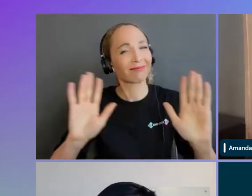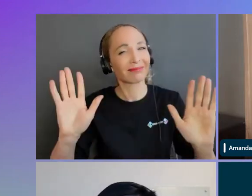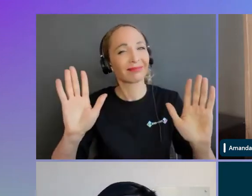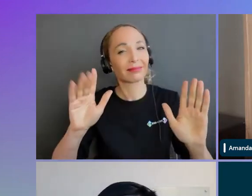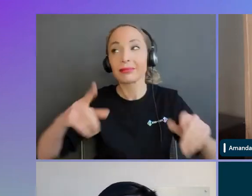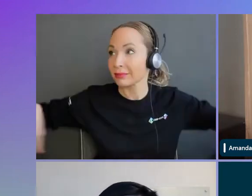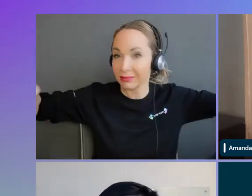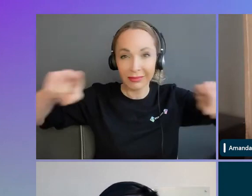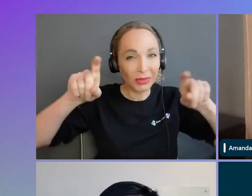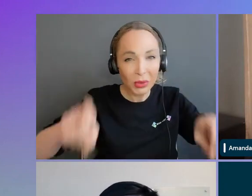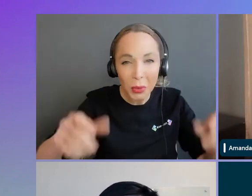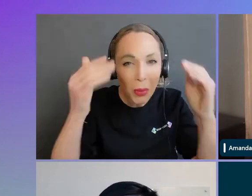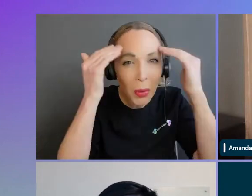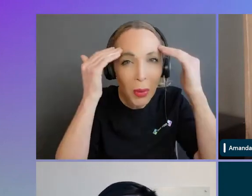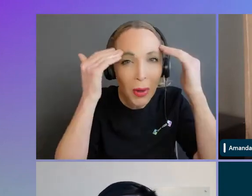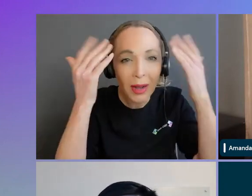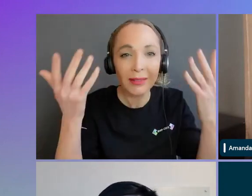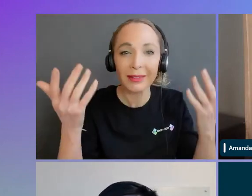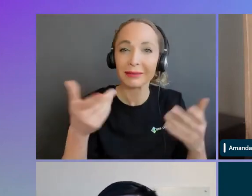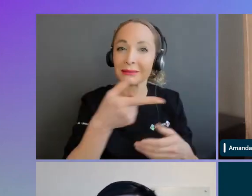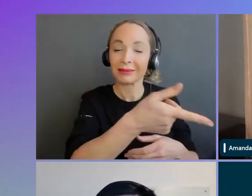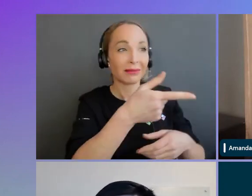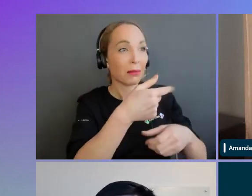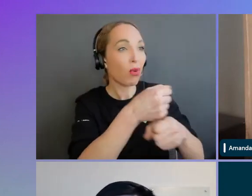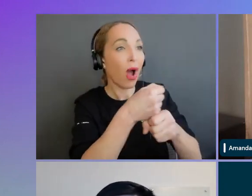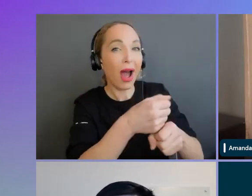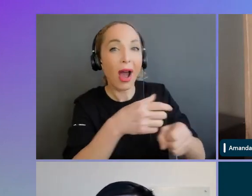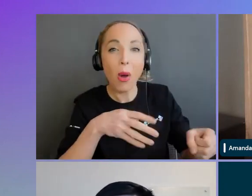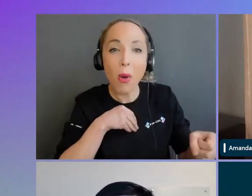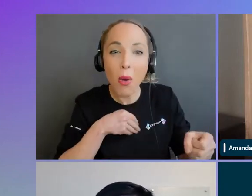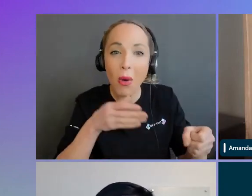product owners. Um business analysts, to be more aware of,